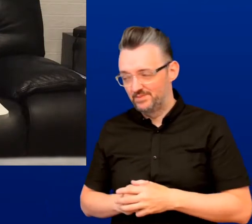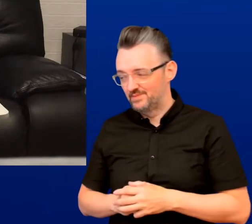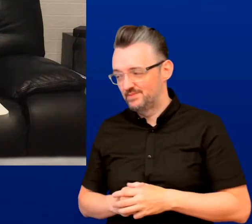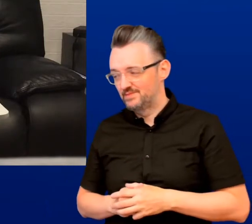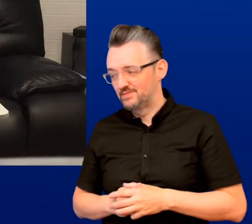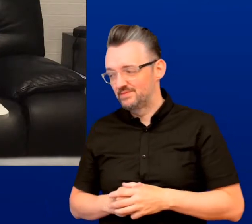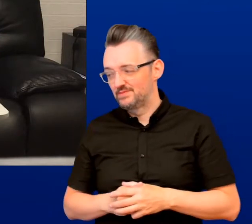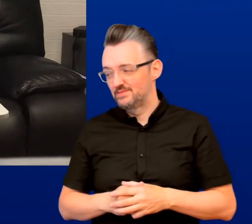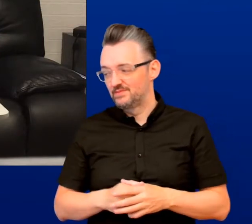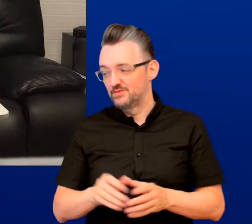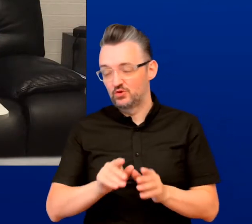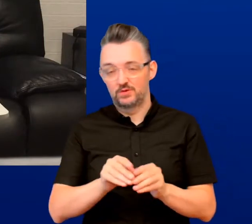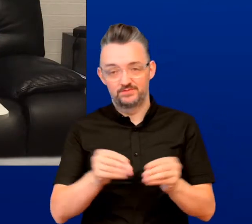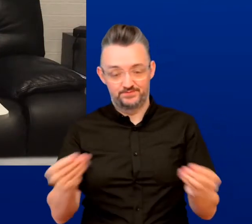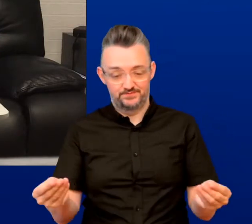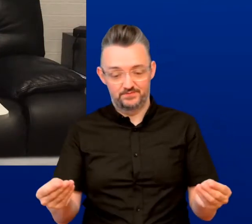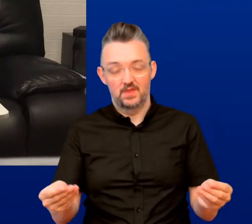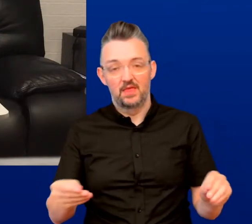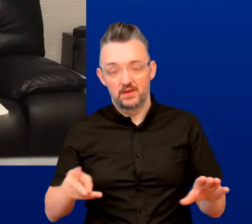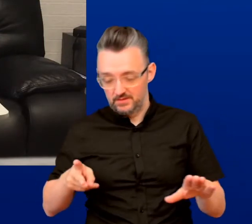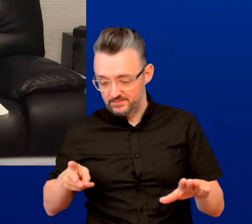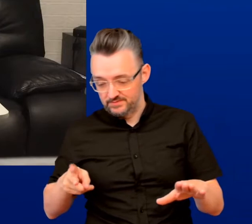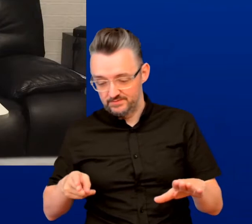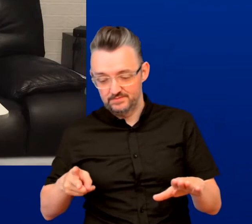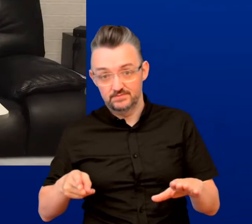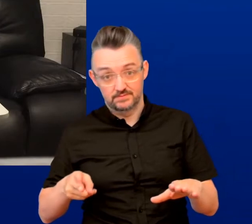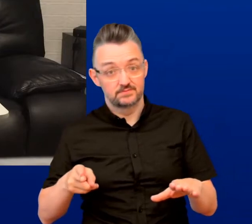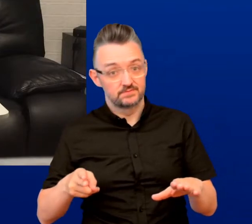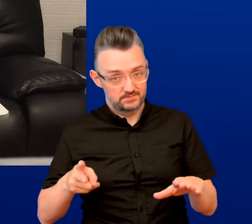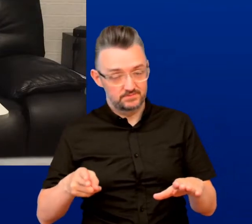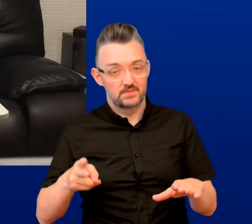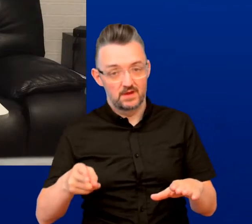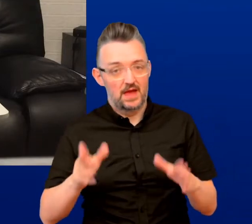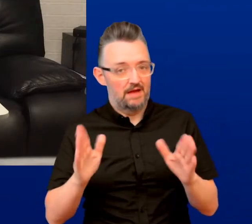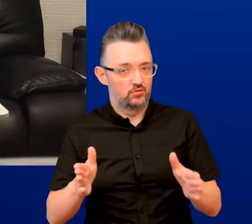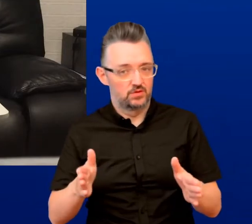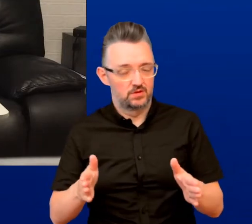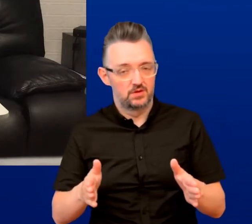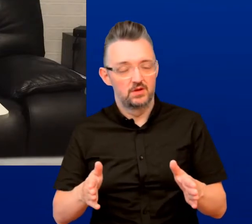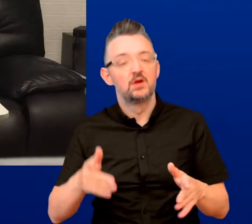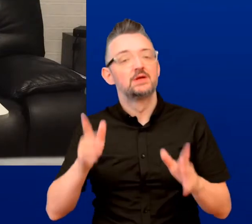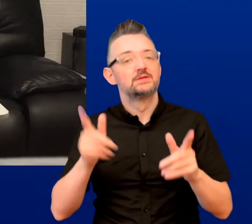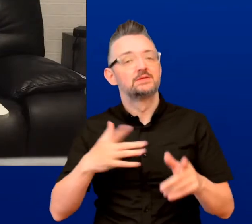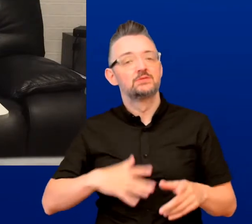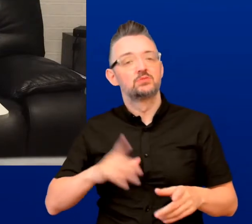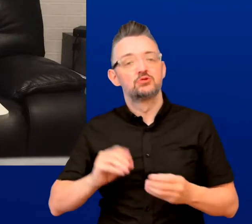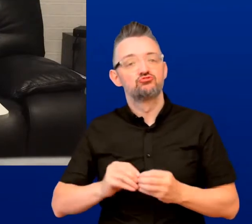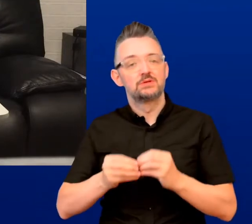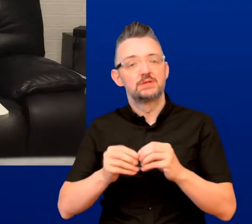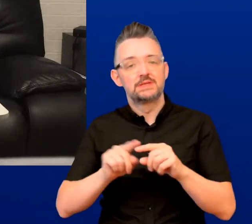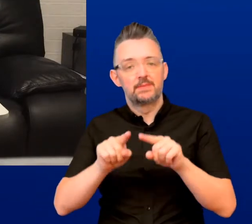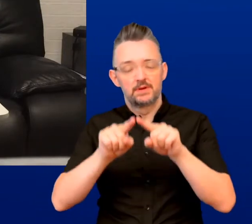off at the edge. What you need to do is create rectangle stamp sizes